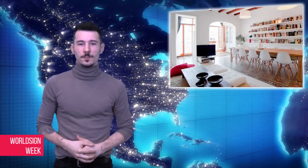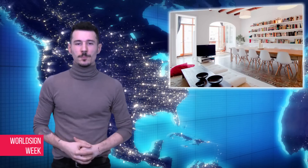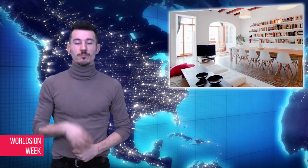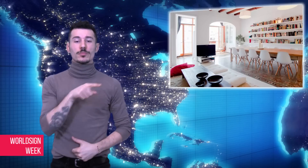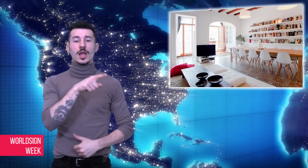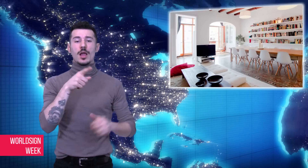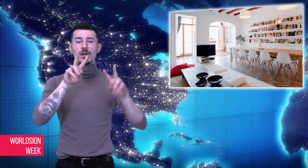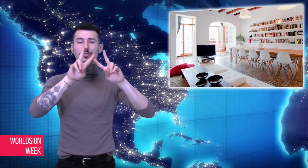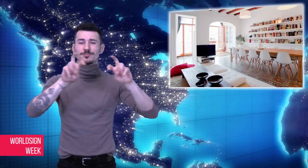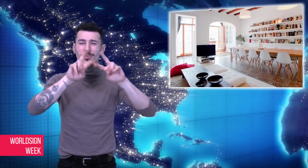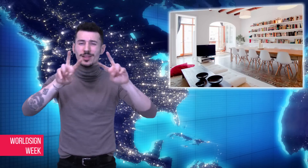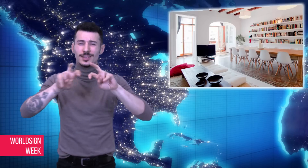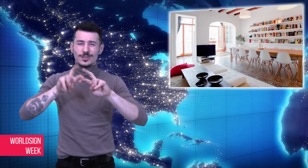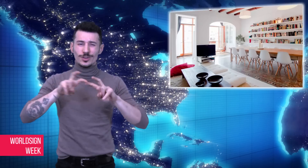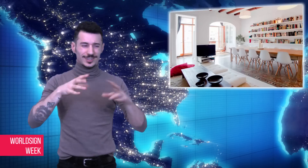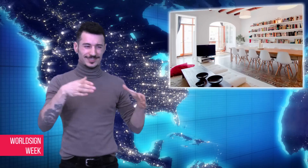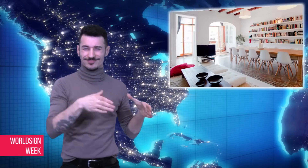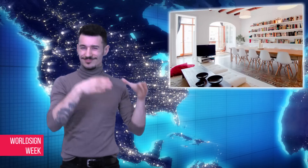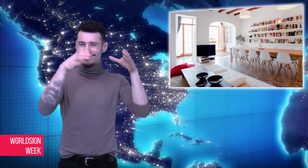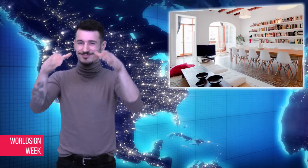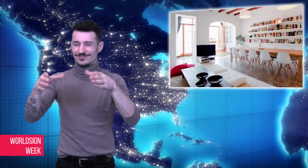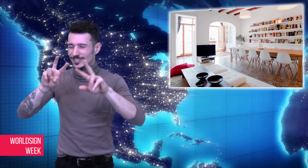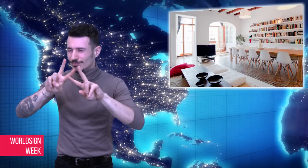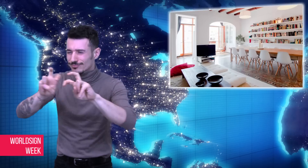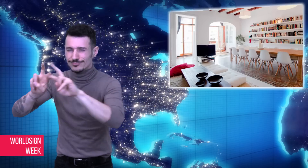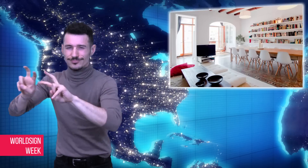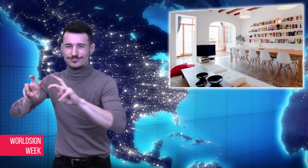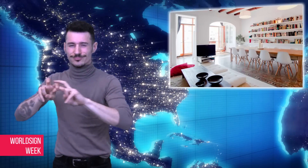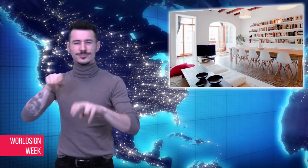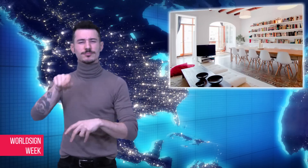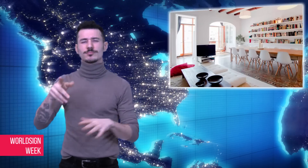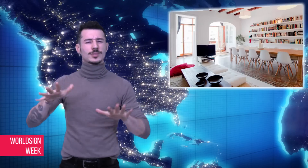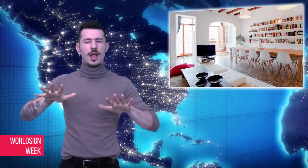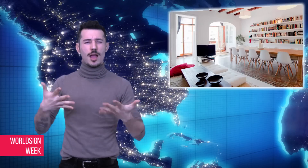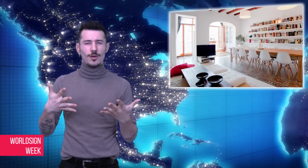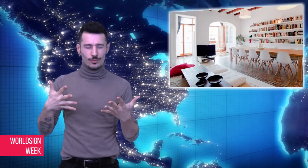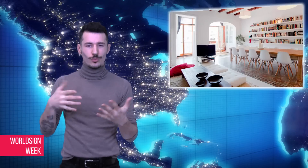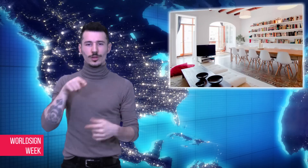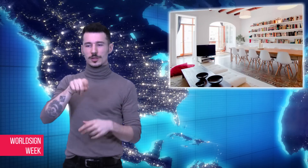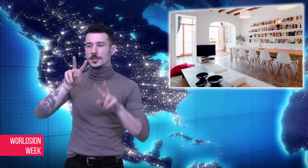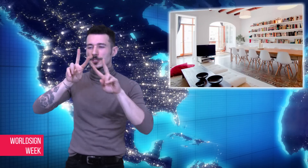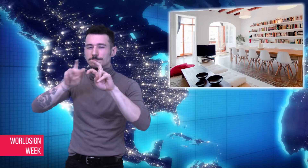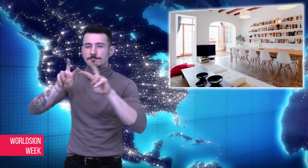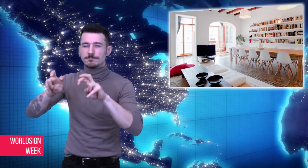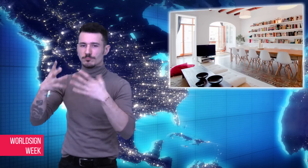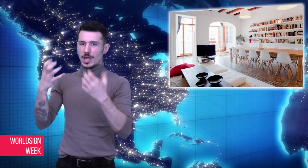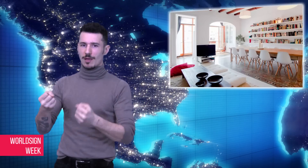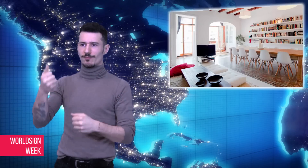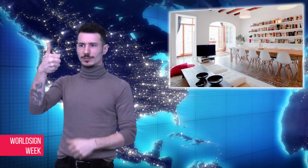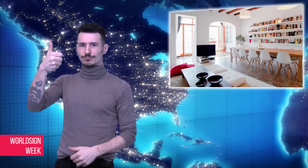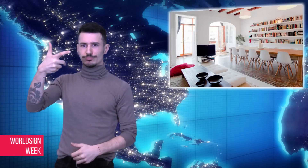travellers would be willing to pay more